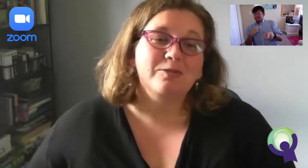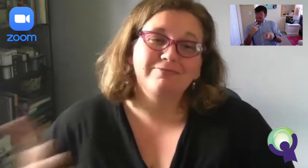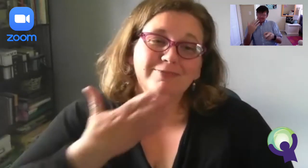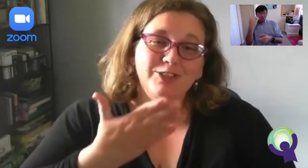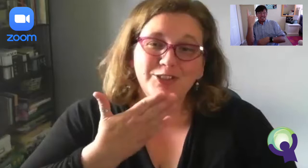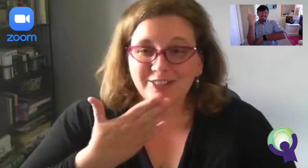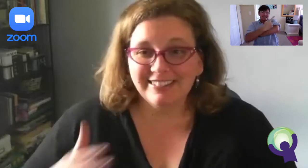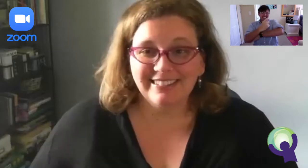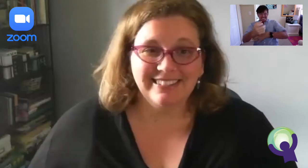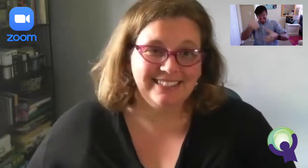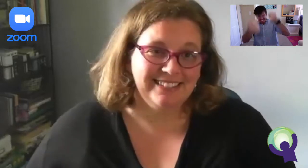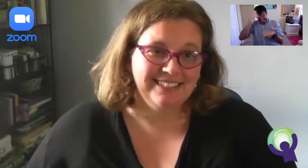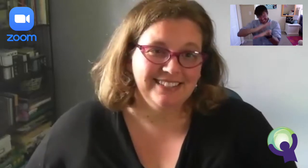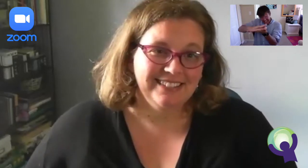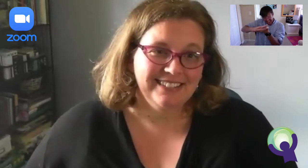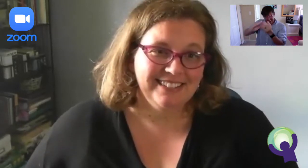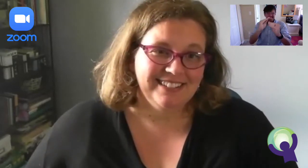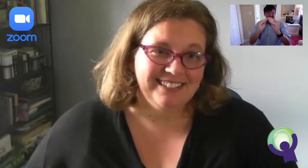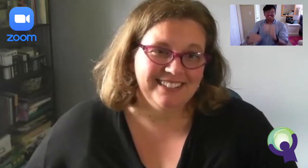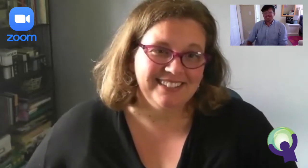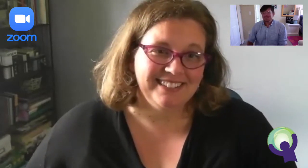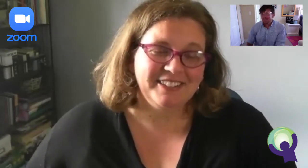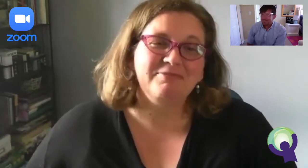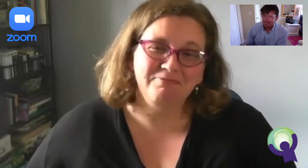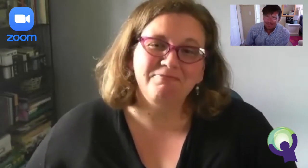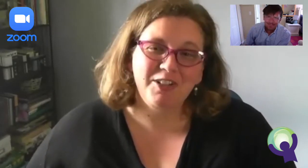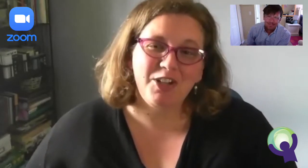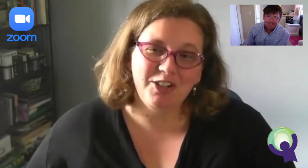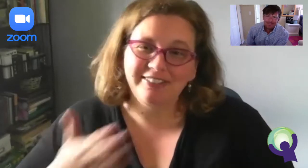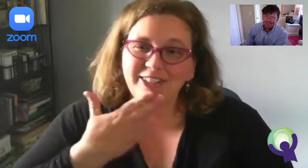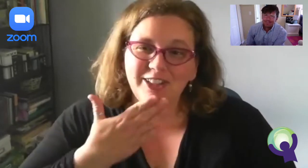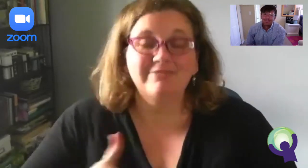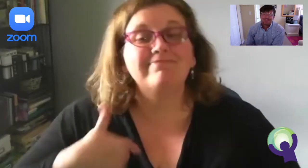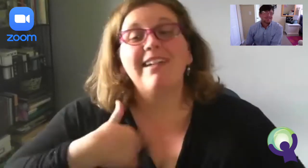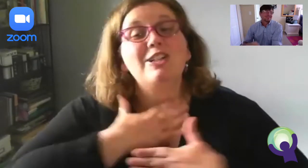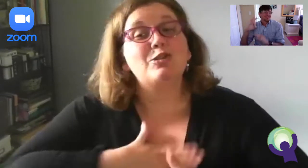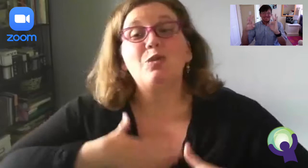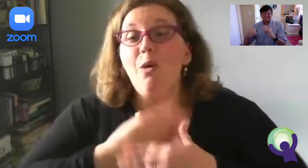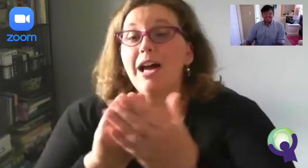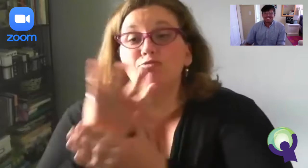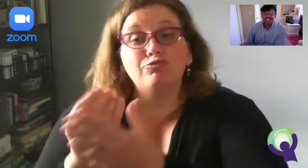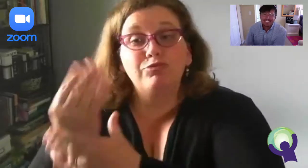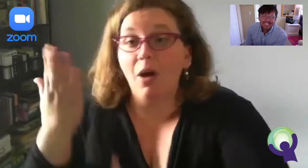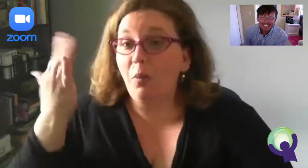WSD kind of takes care of their own but uh yeah, we do try to keep it up. Oh that's good, that's good.